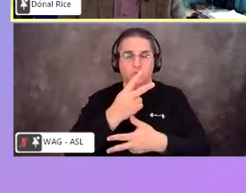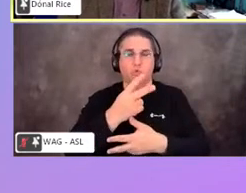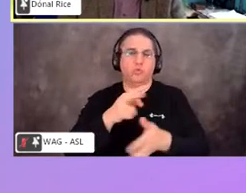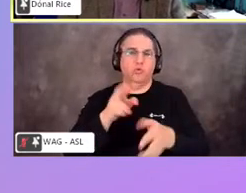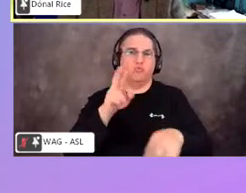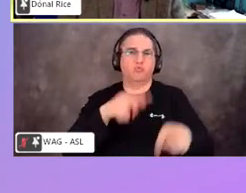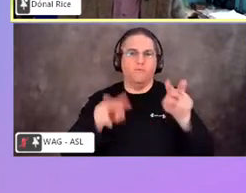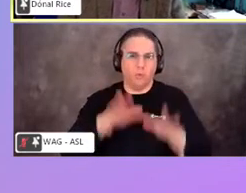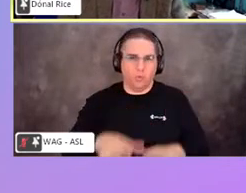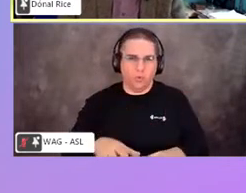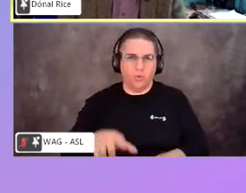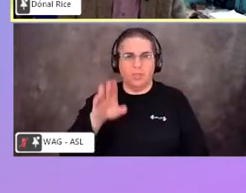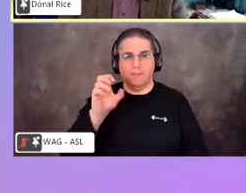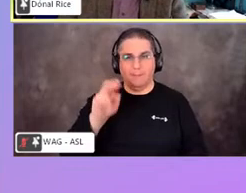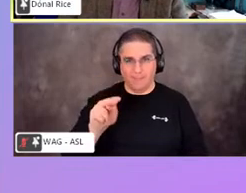would be happening without